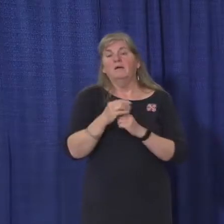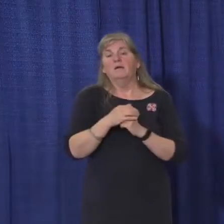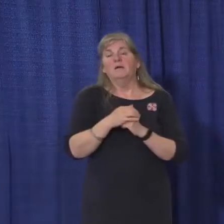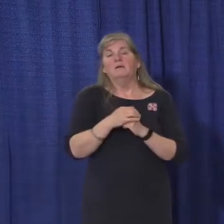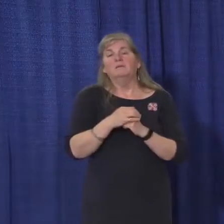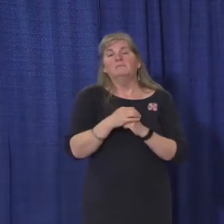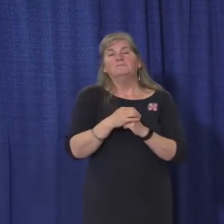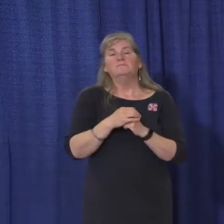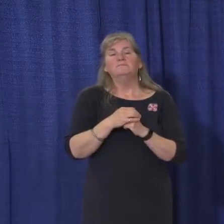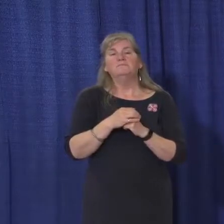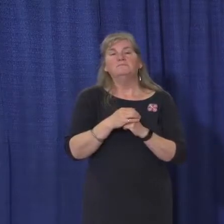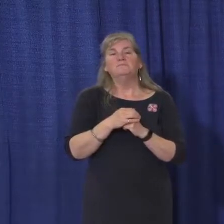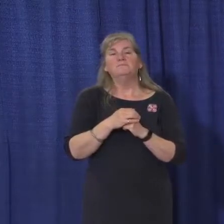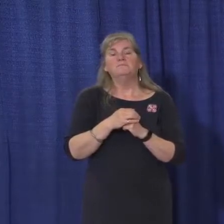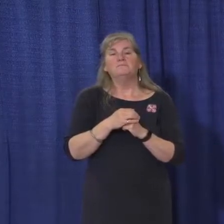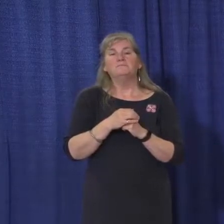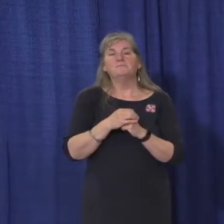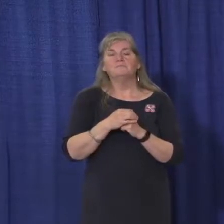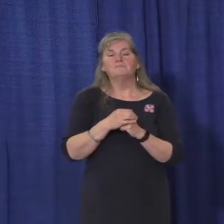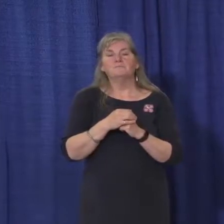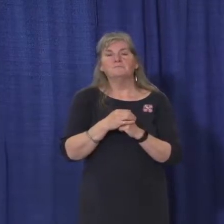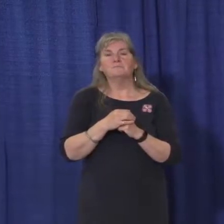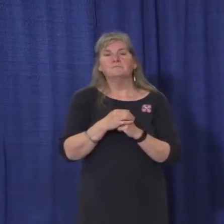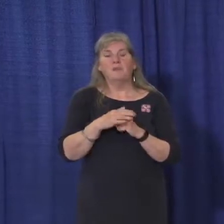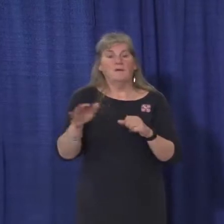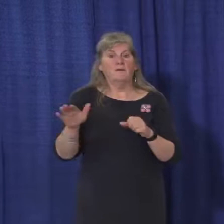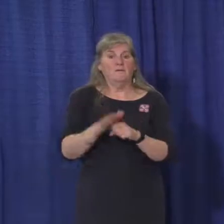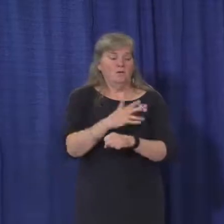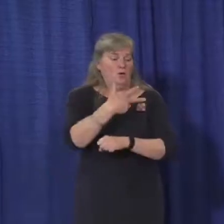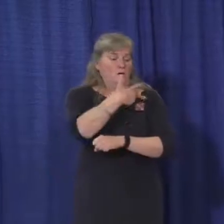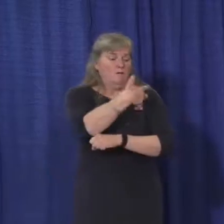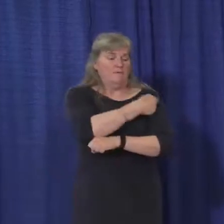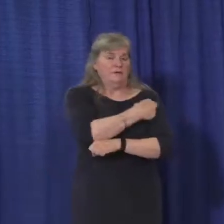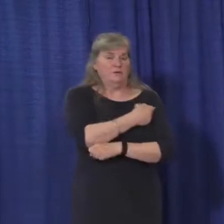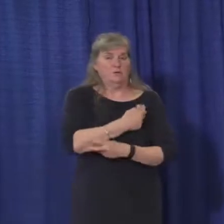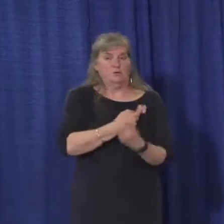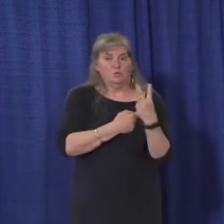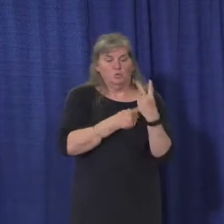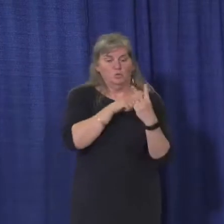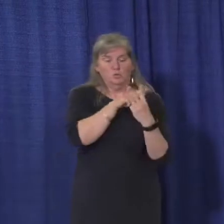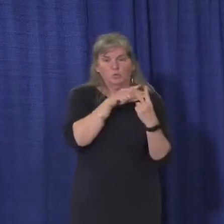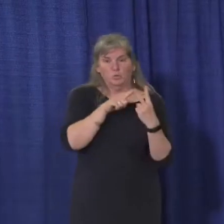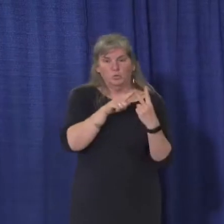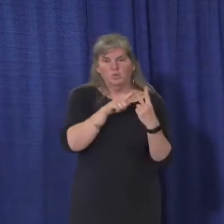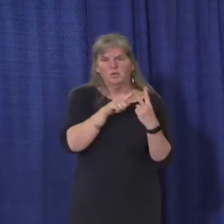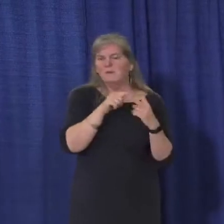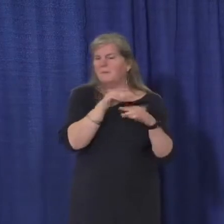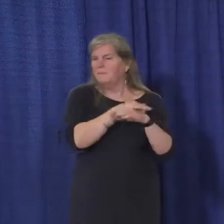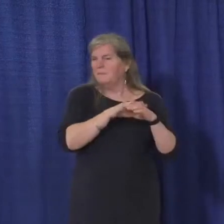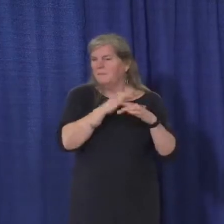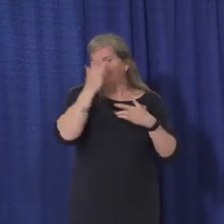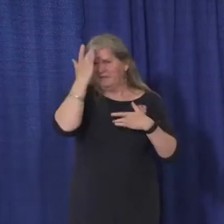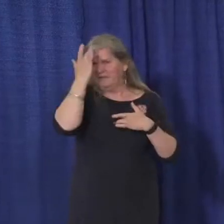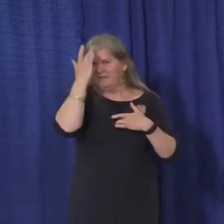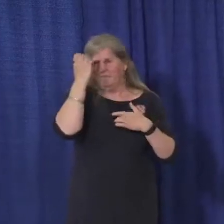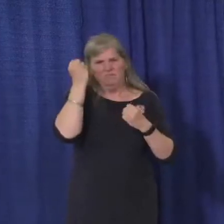And the ones we know of, we had fully vaccinated swatch will cases both of whom had very mild